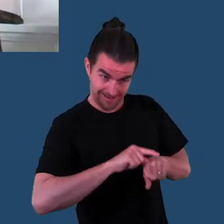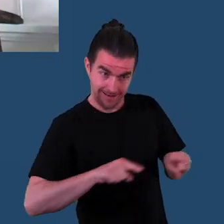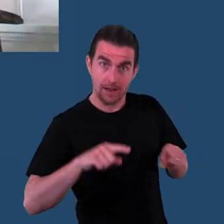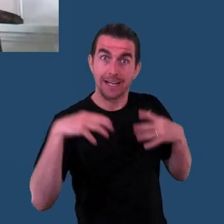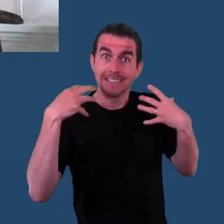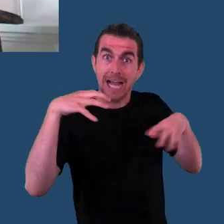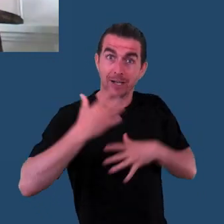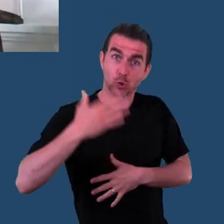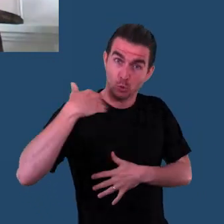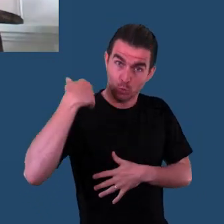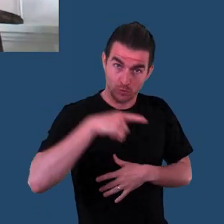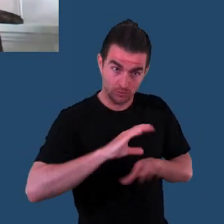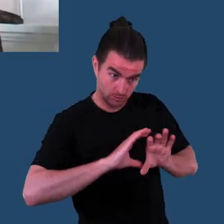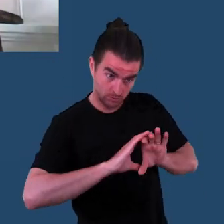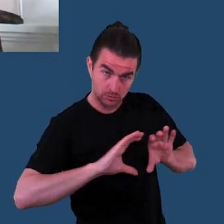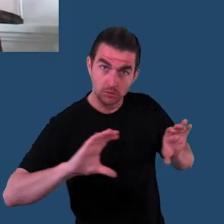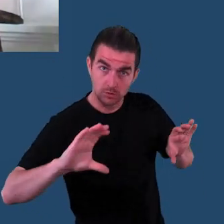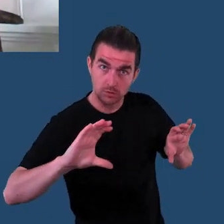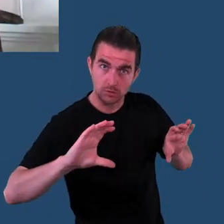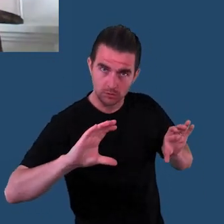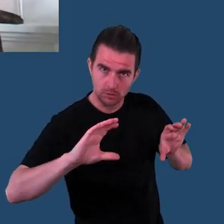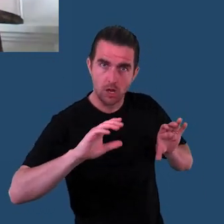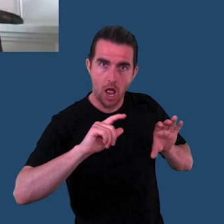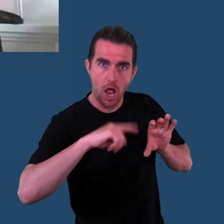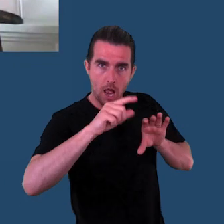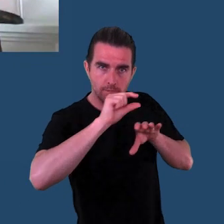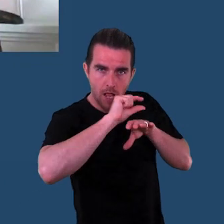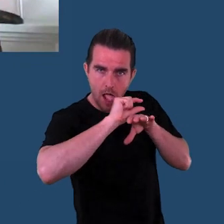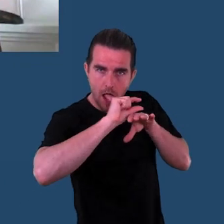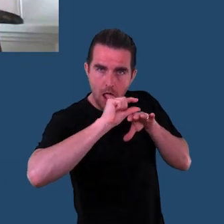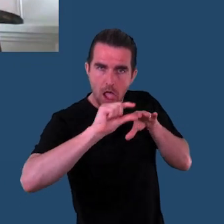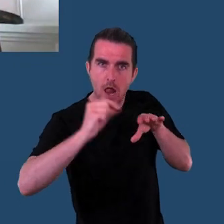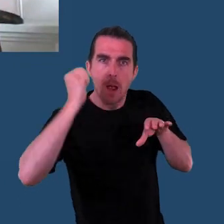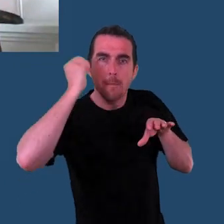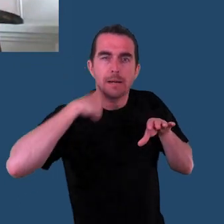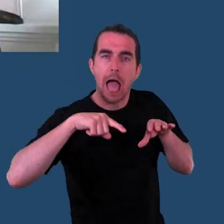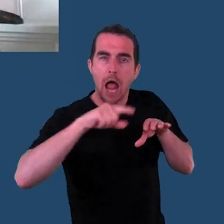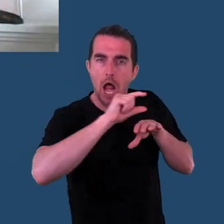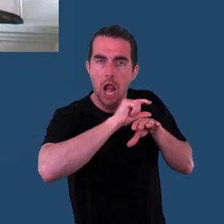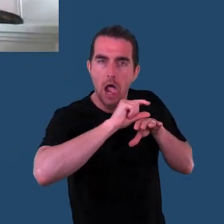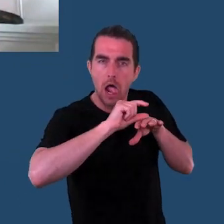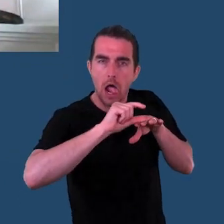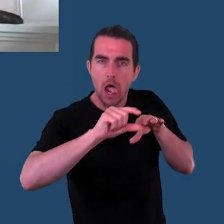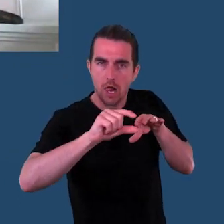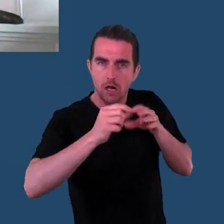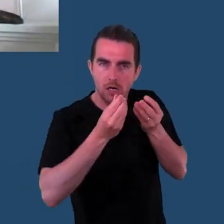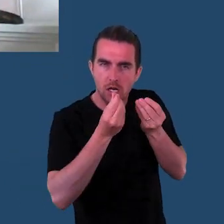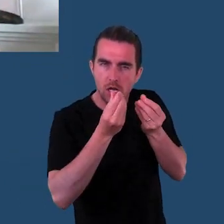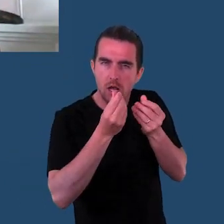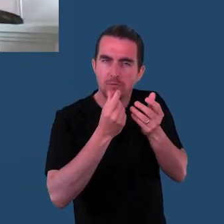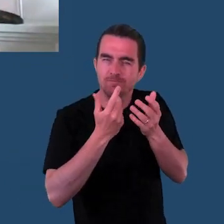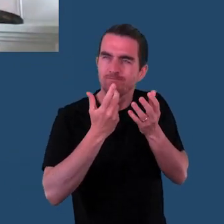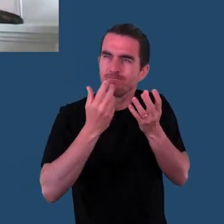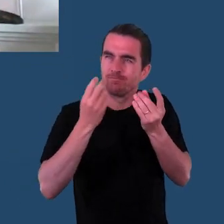there's a band, it's a dusty, almost black sort of band, and it contains a lot of radioactive material